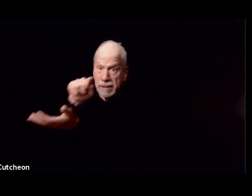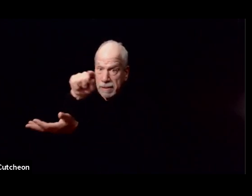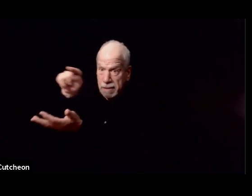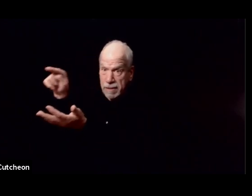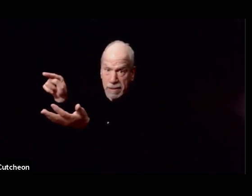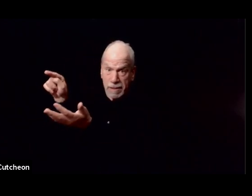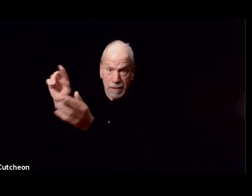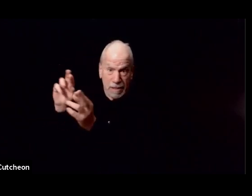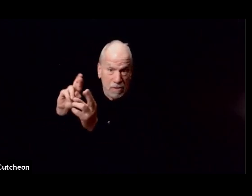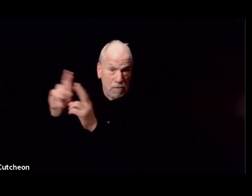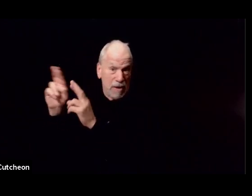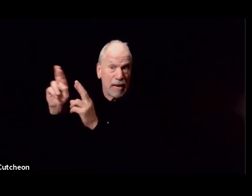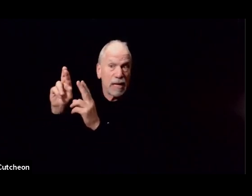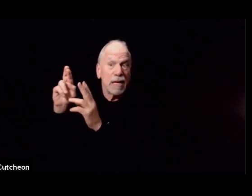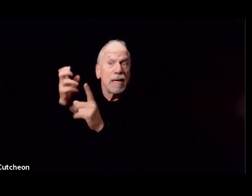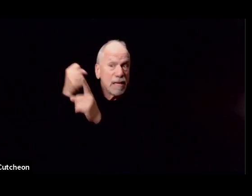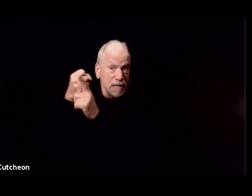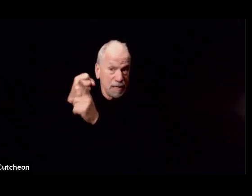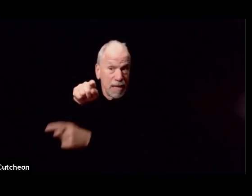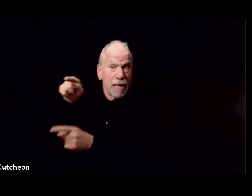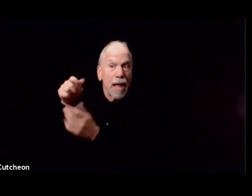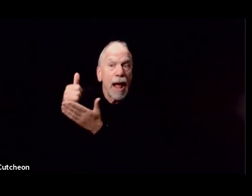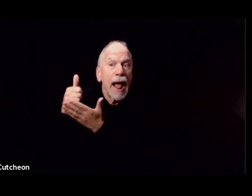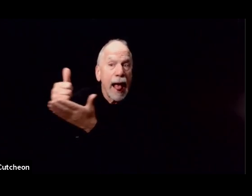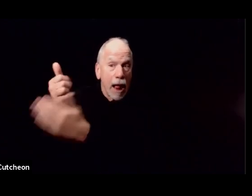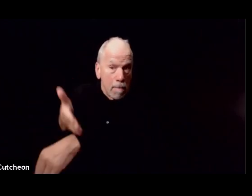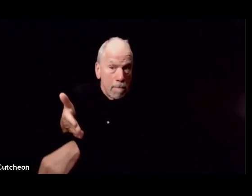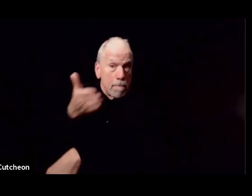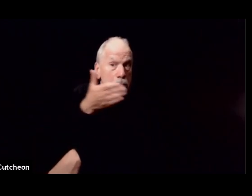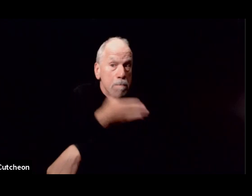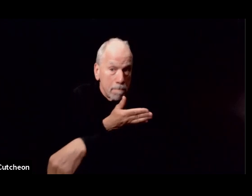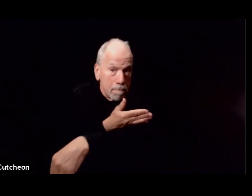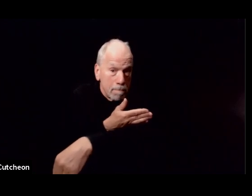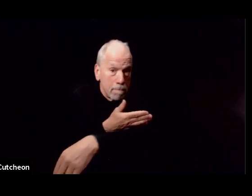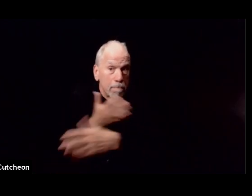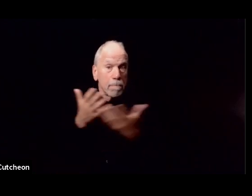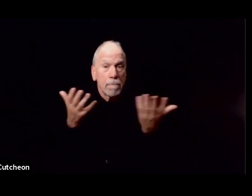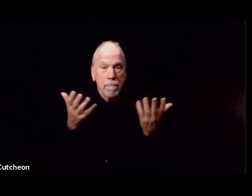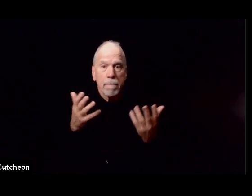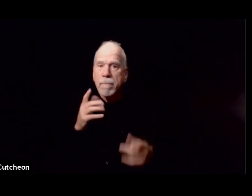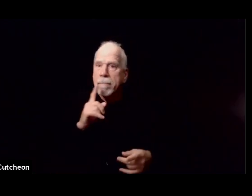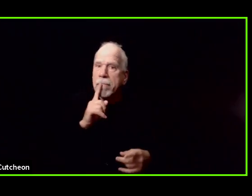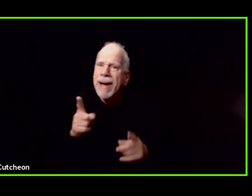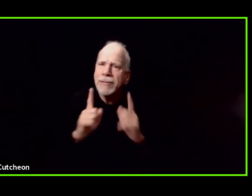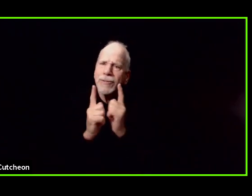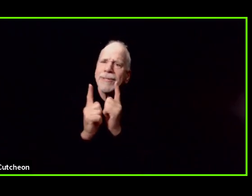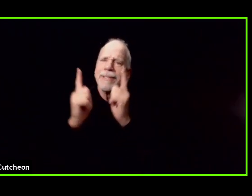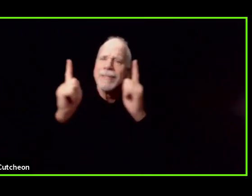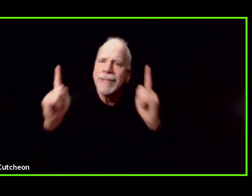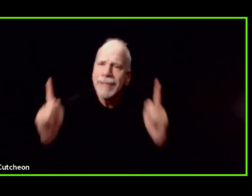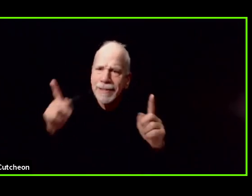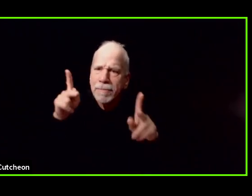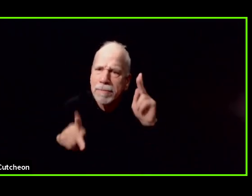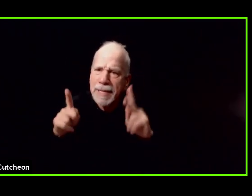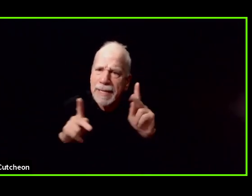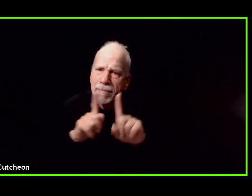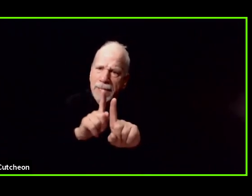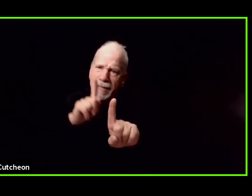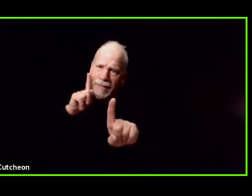learn a little bit more about how to treat these patients more effectively how to position